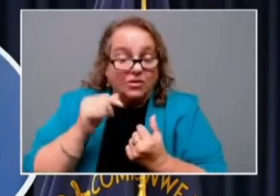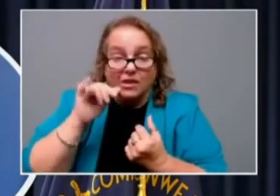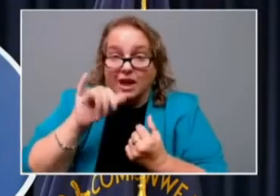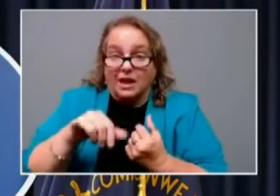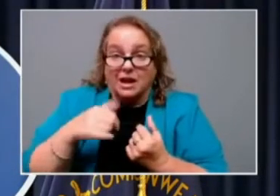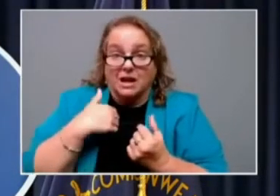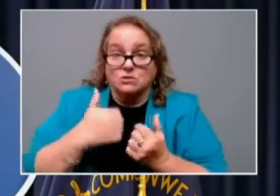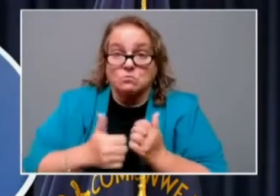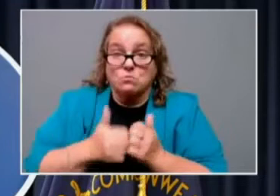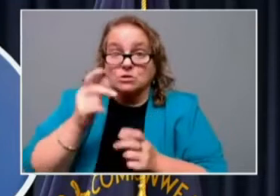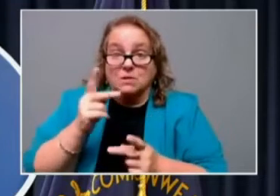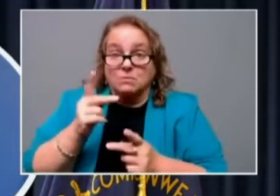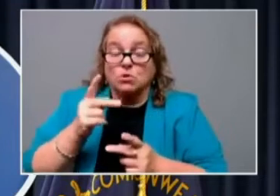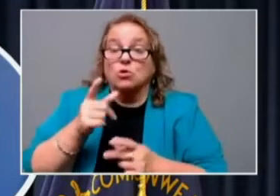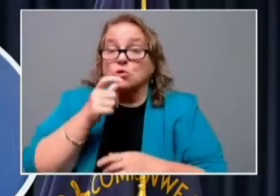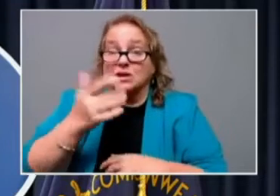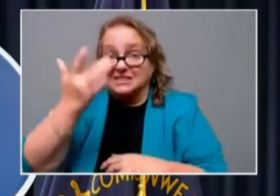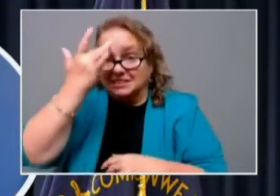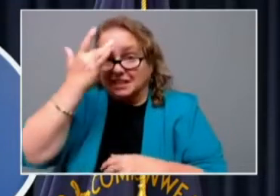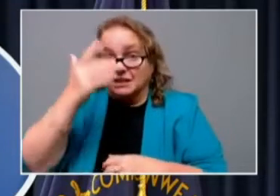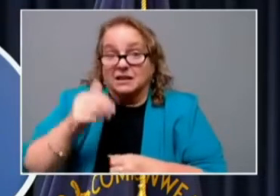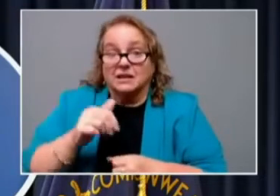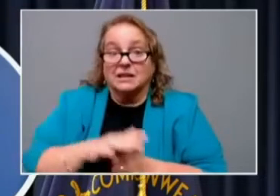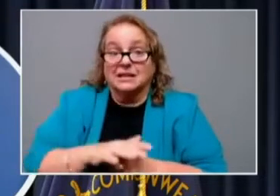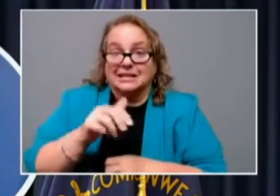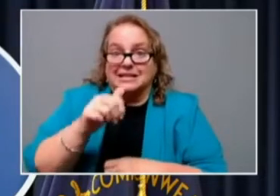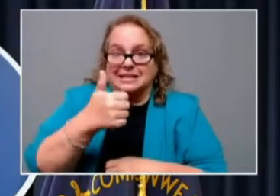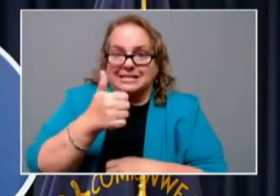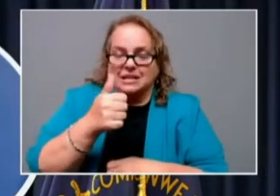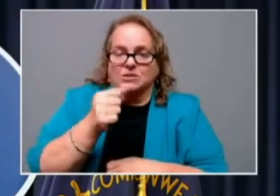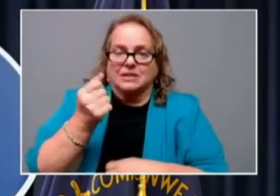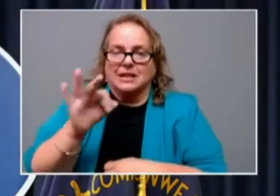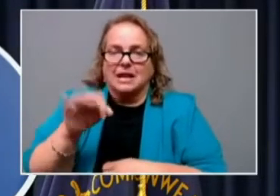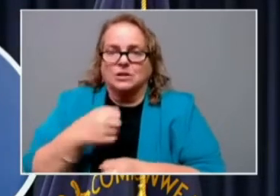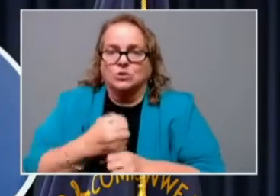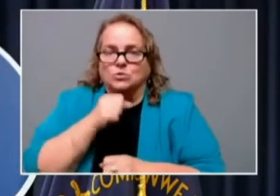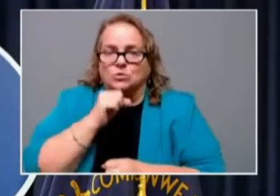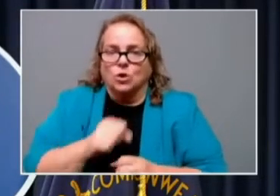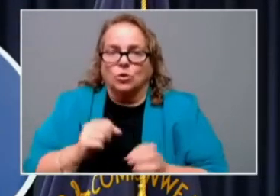positive? 10-19 years old. That has been the same in every report I have